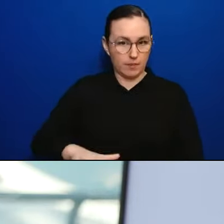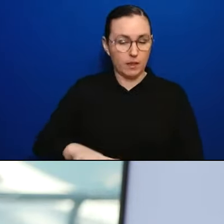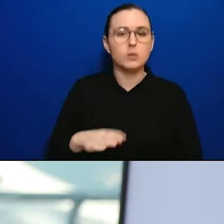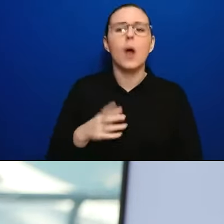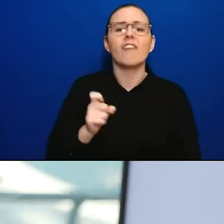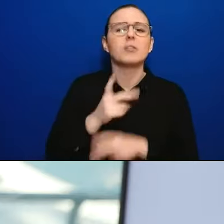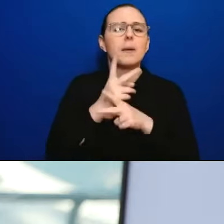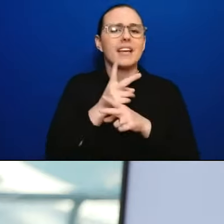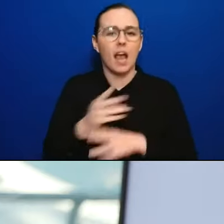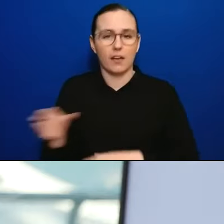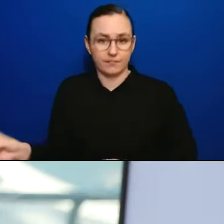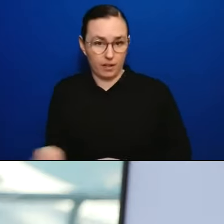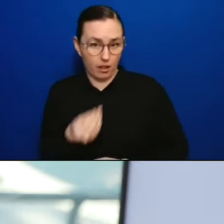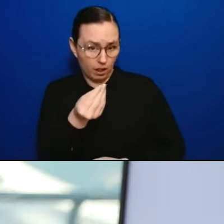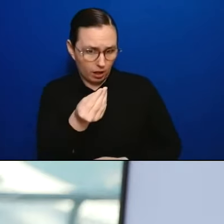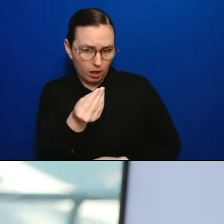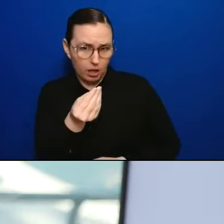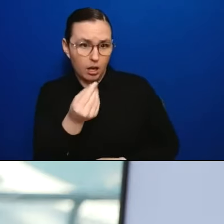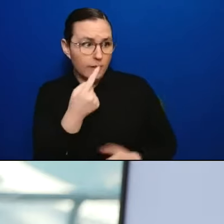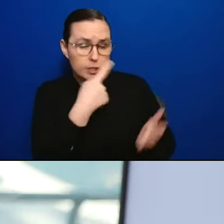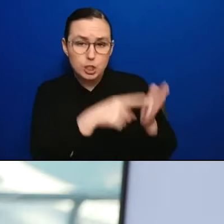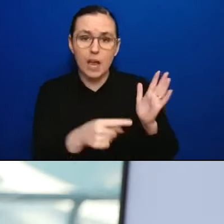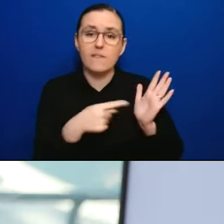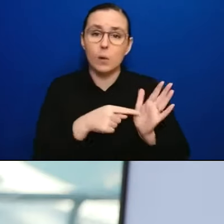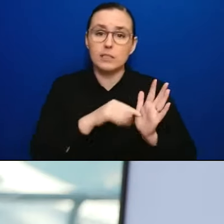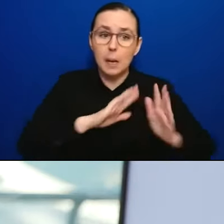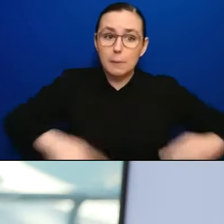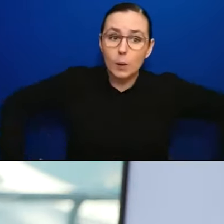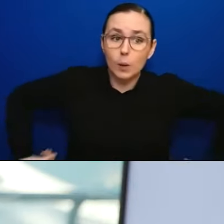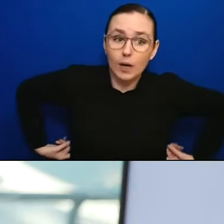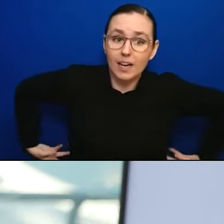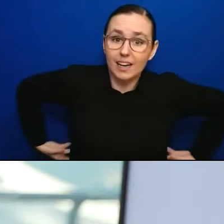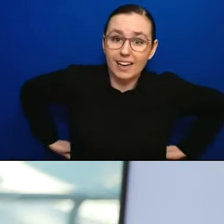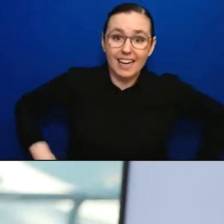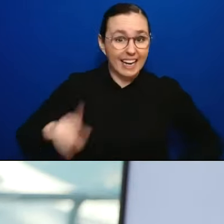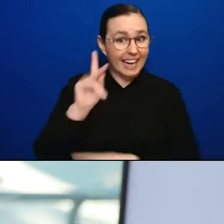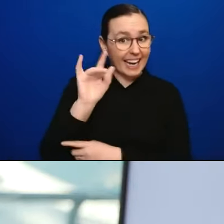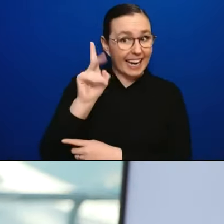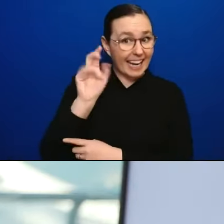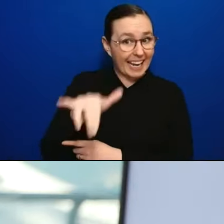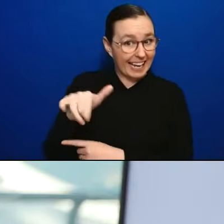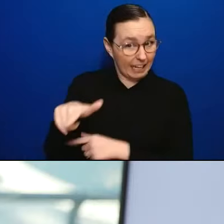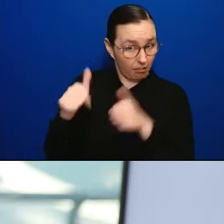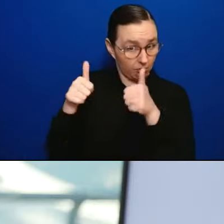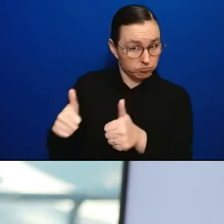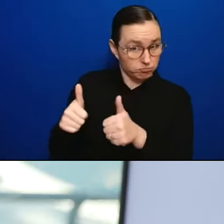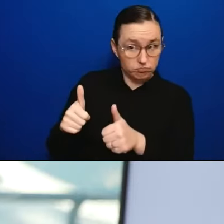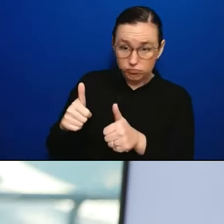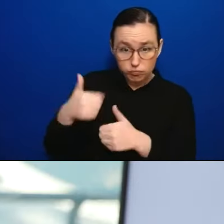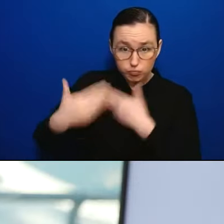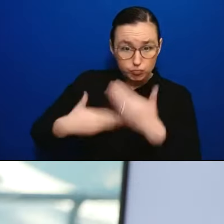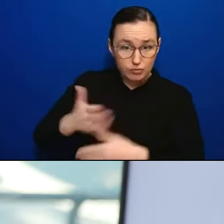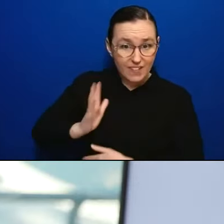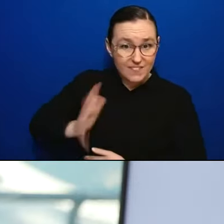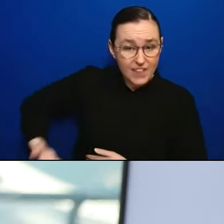for example. So people with -- we have to be mindful of peoples' kidney function.